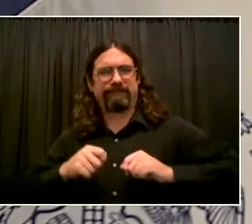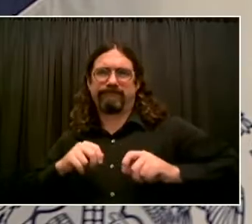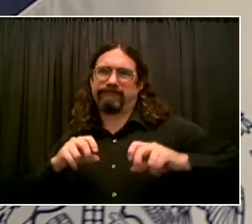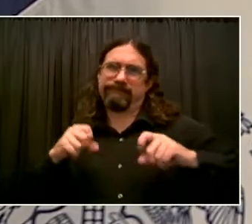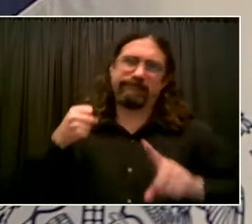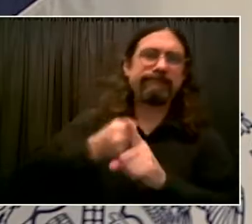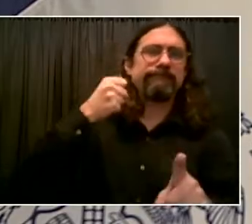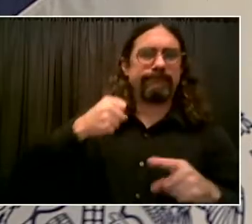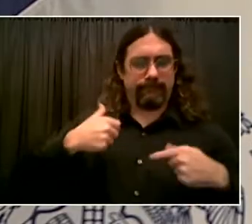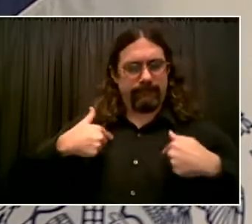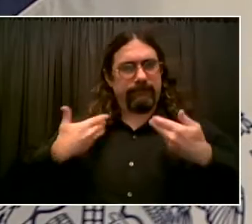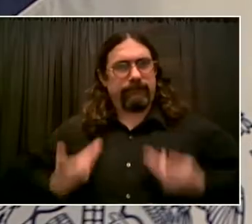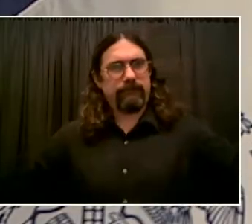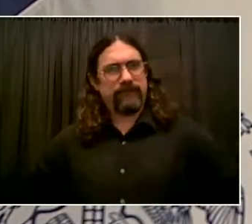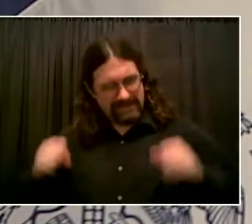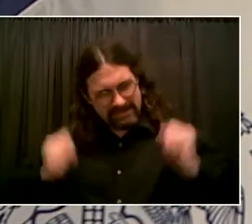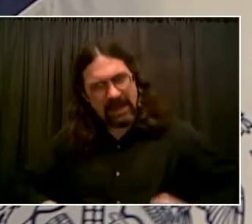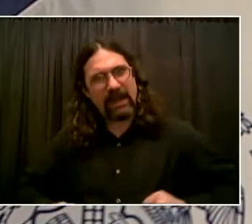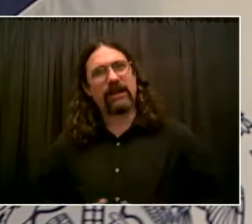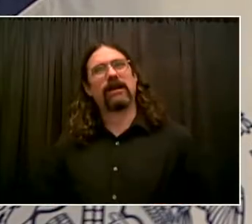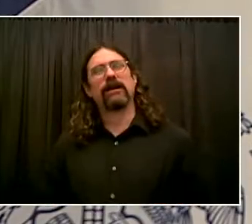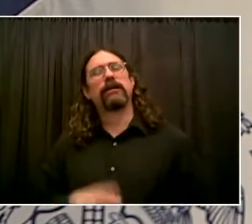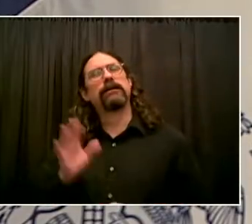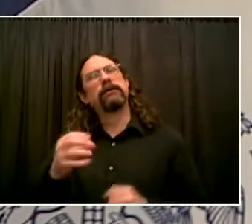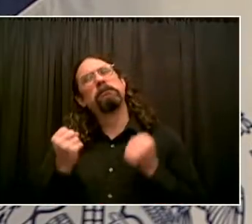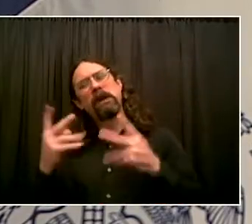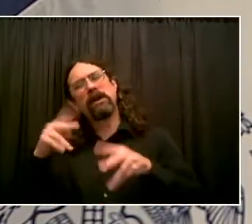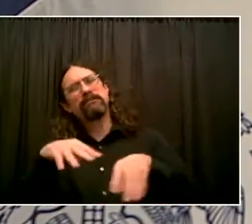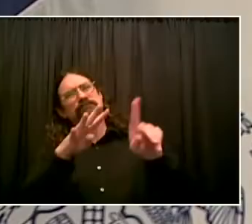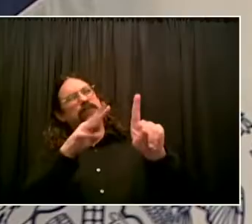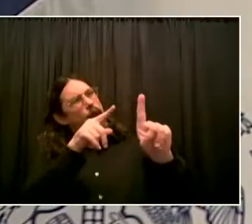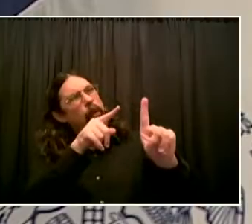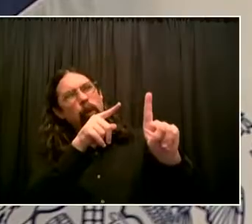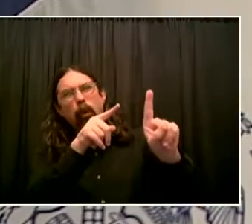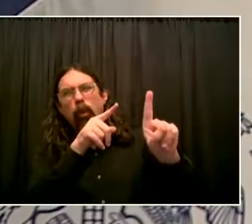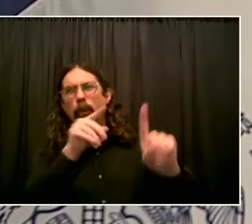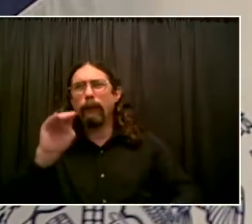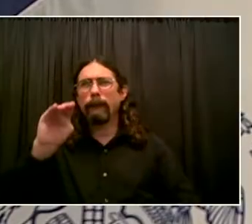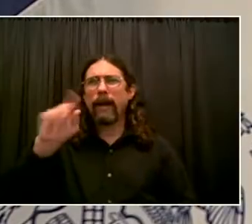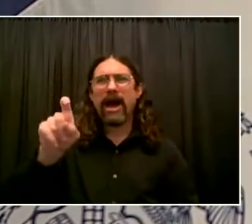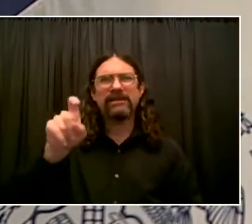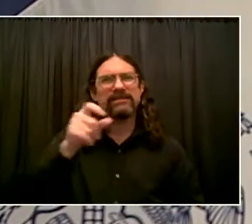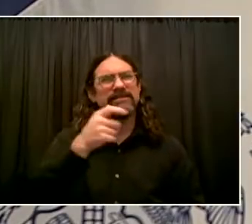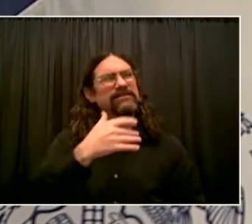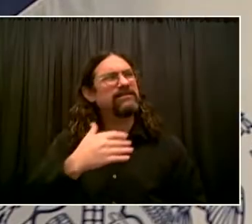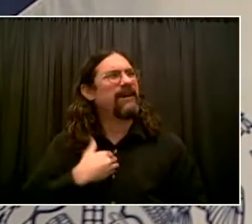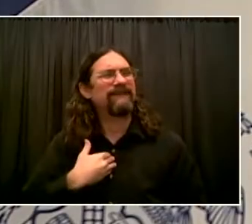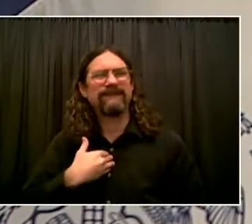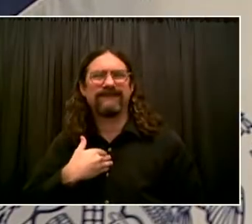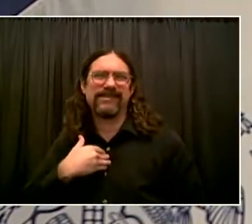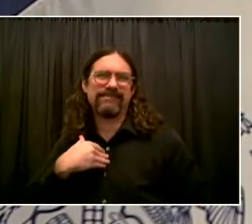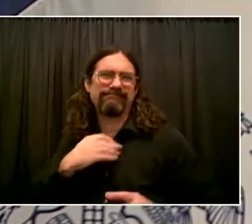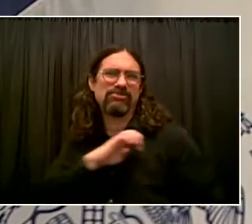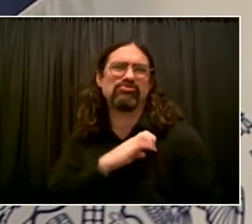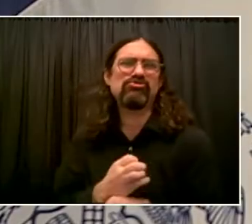PEOPLES THINKING. TDOODAY. THIS WAS A PROFOUNDLY IMPORTANT